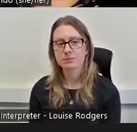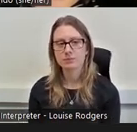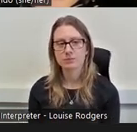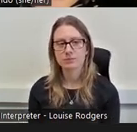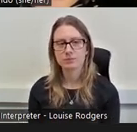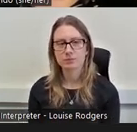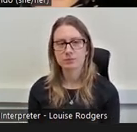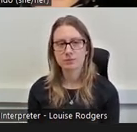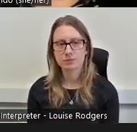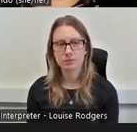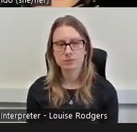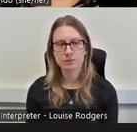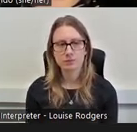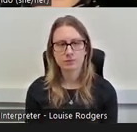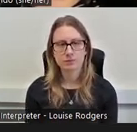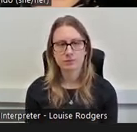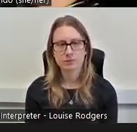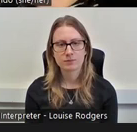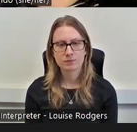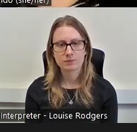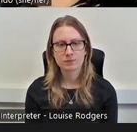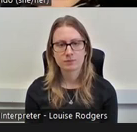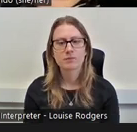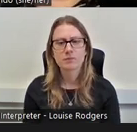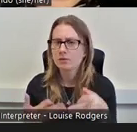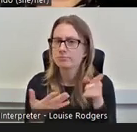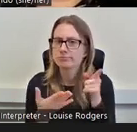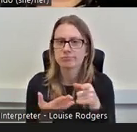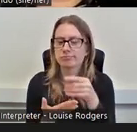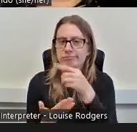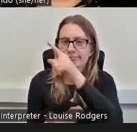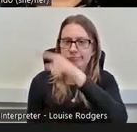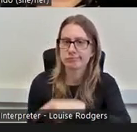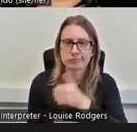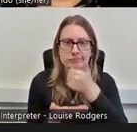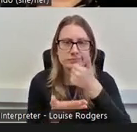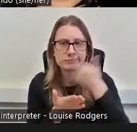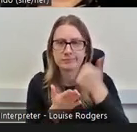Okay, so that, I mean, there's fantastic examples on here. What we're going to do is after this